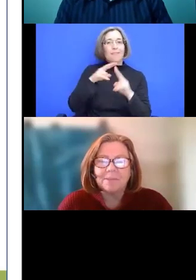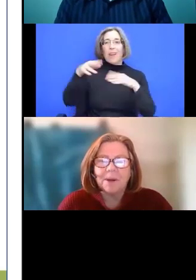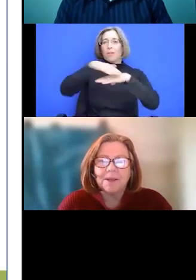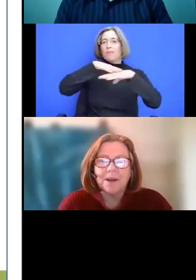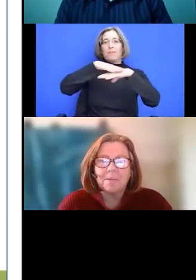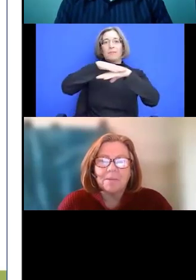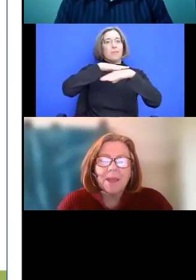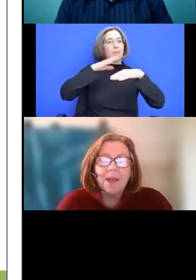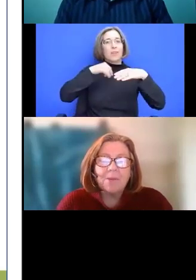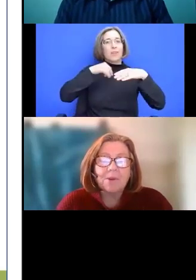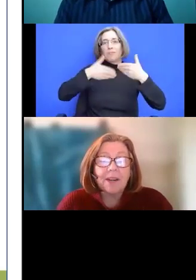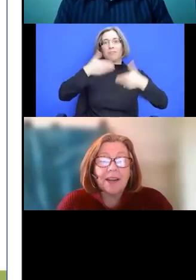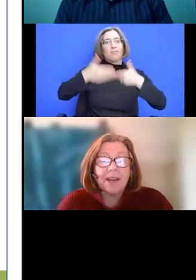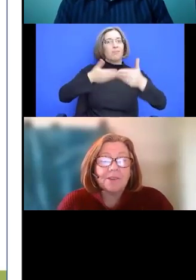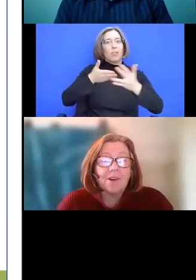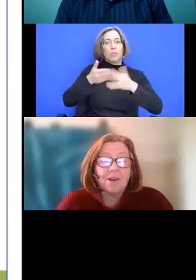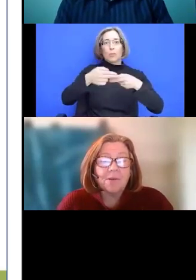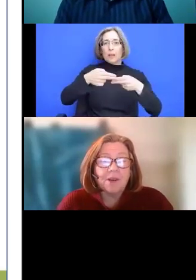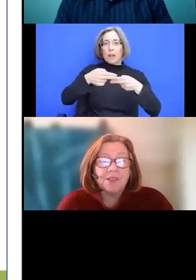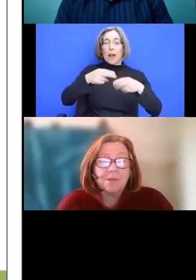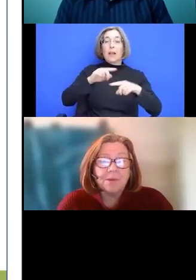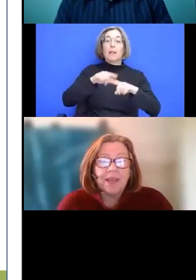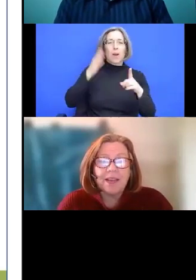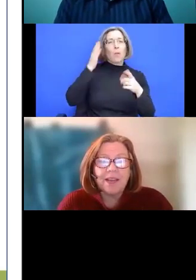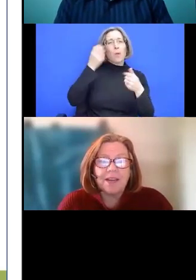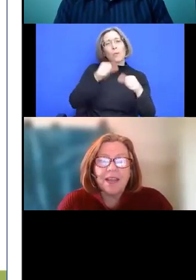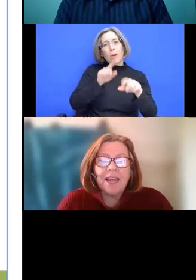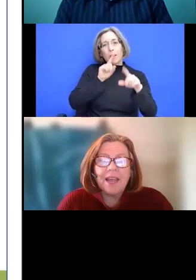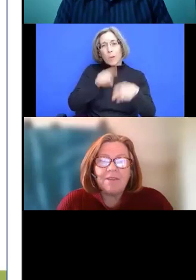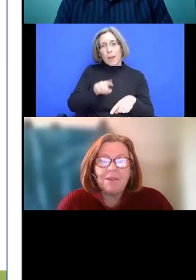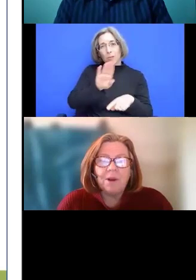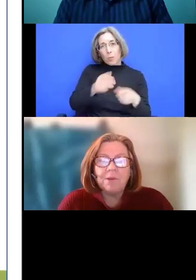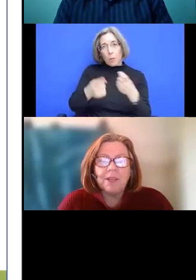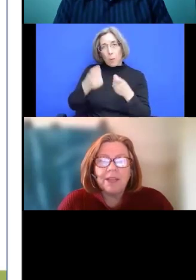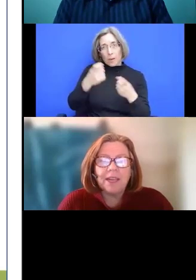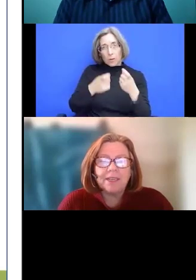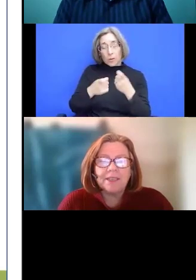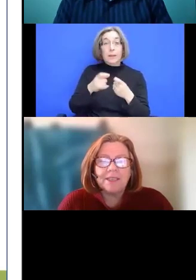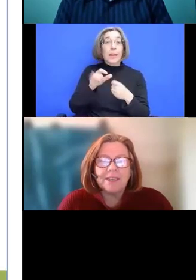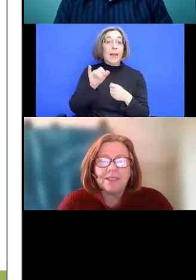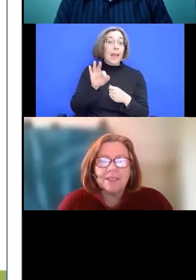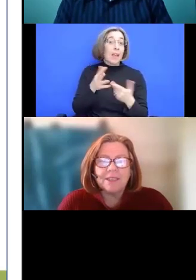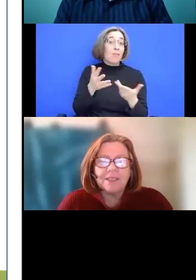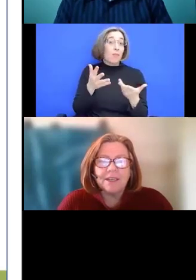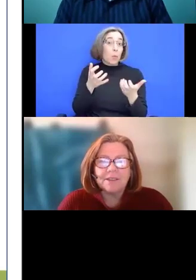but we're going to try to answer all the questions we can and if you really want to get and dig into the details,